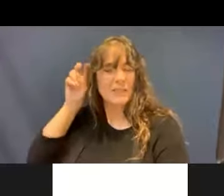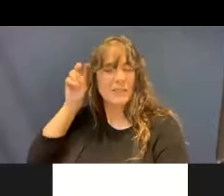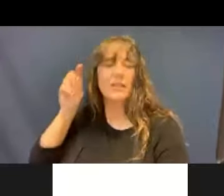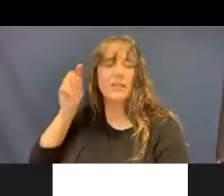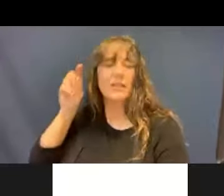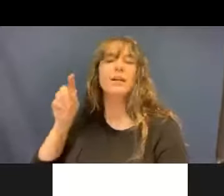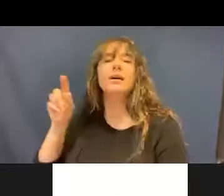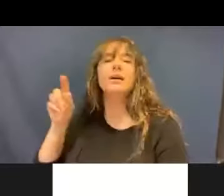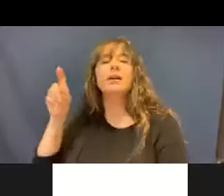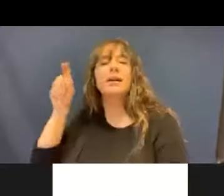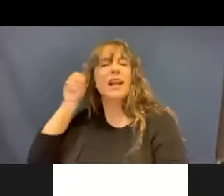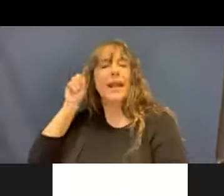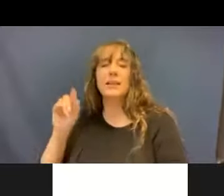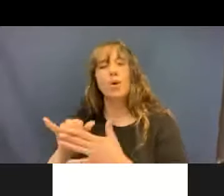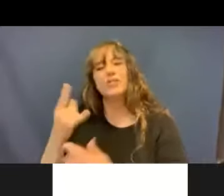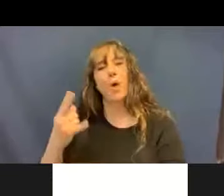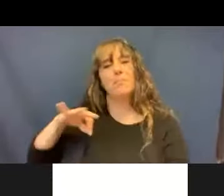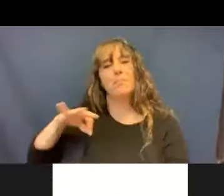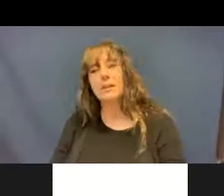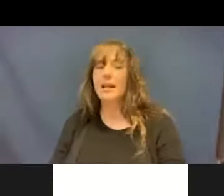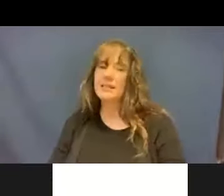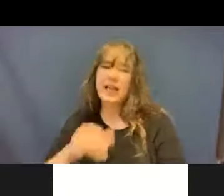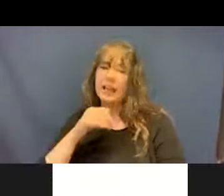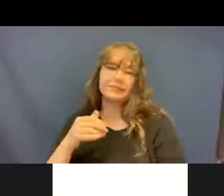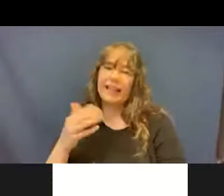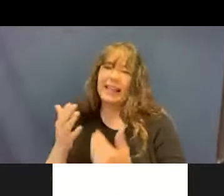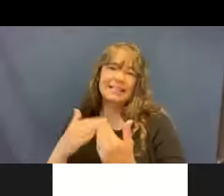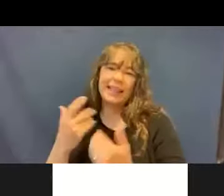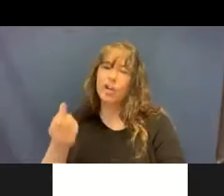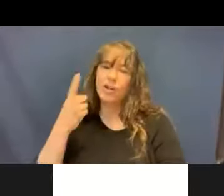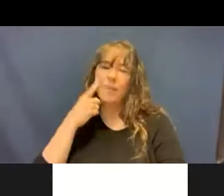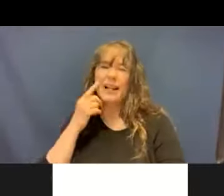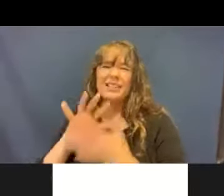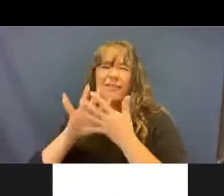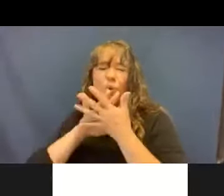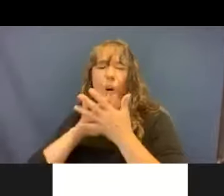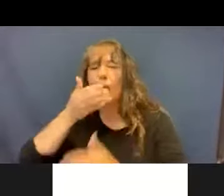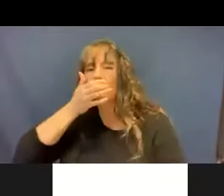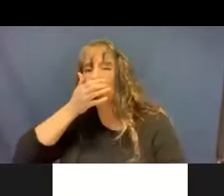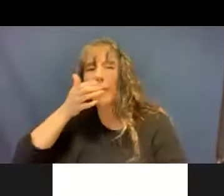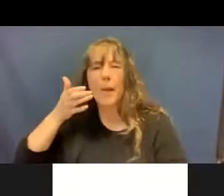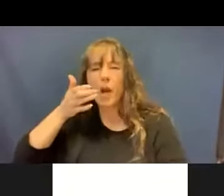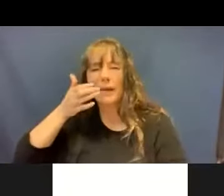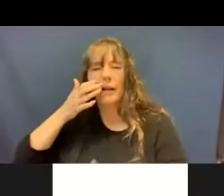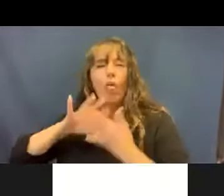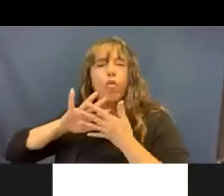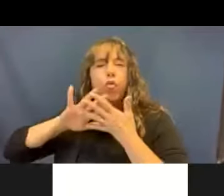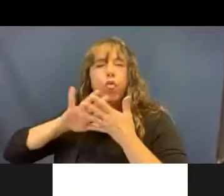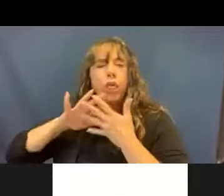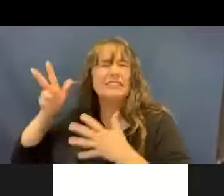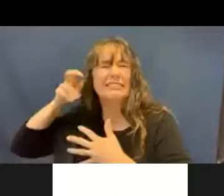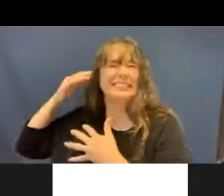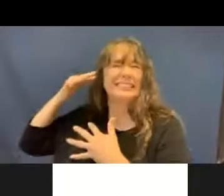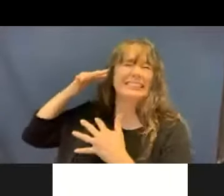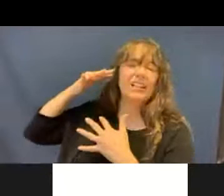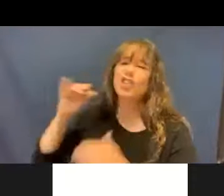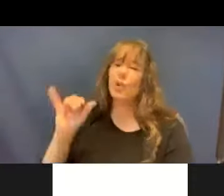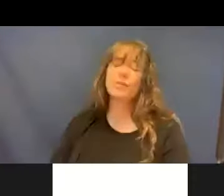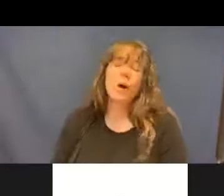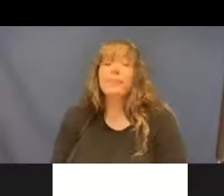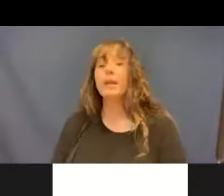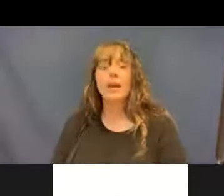not easily understood as well because muffled noises. So just understanding and that we're